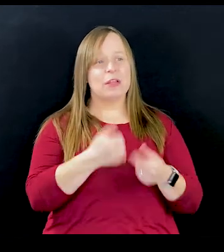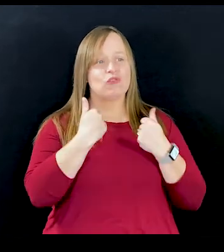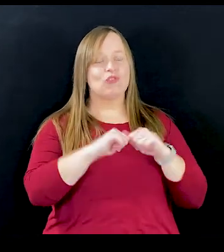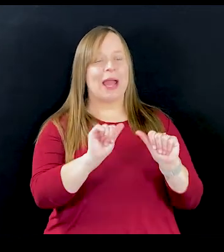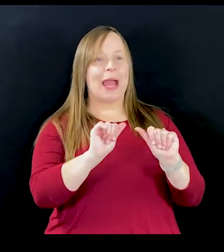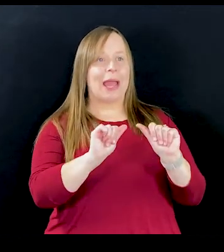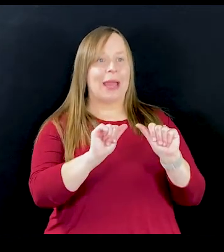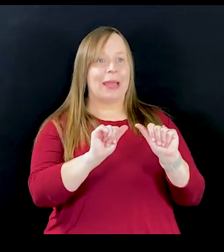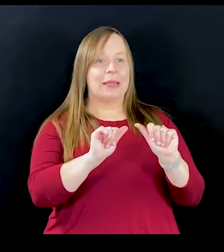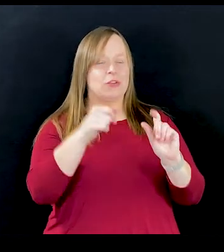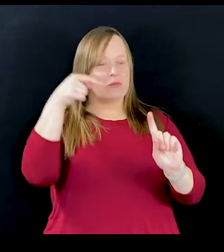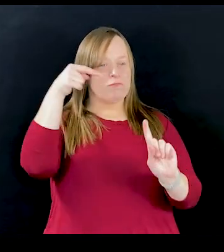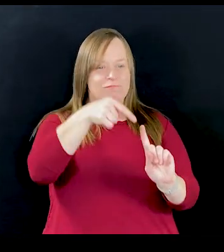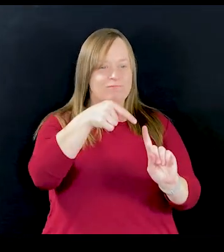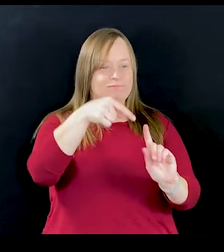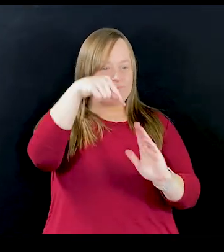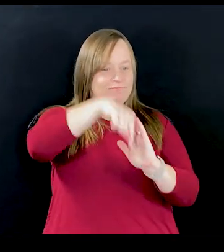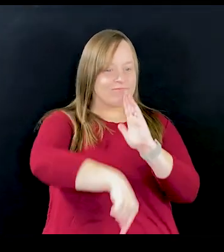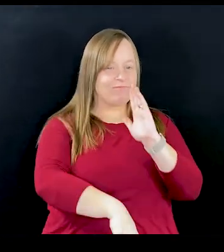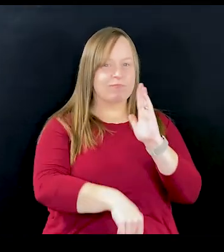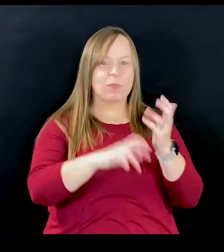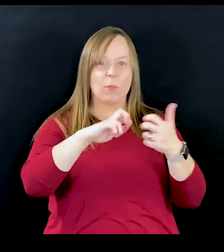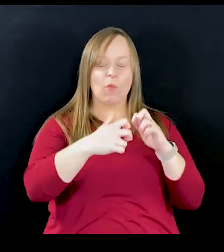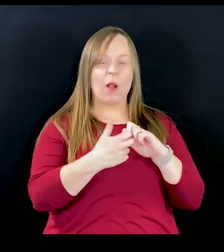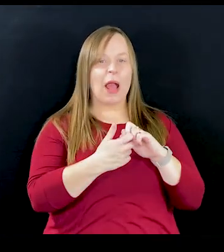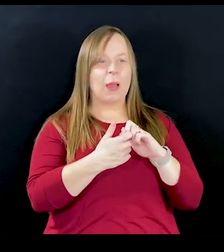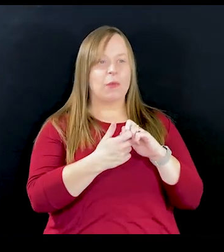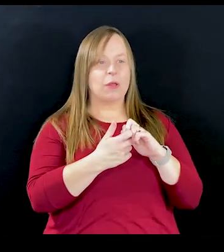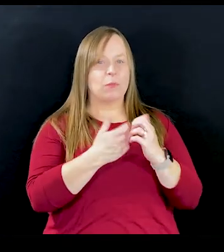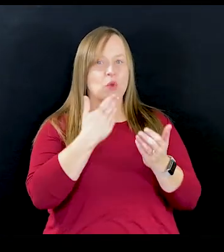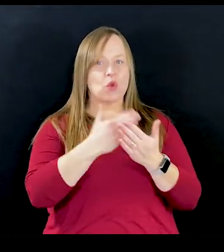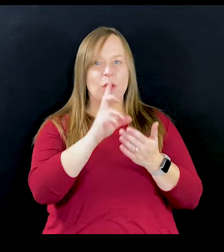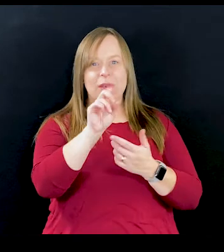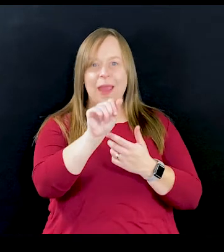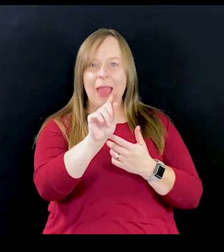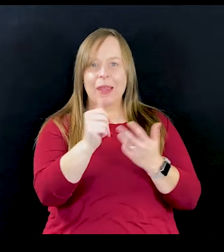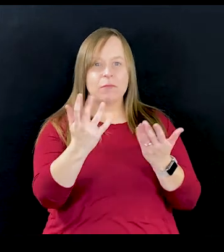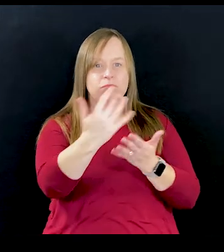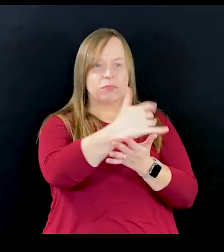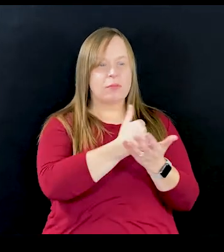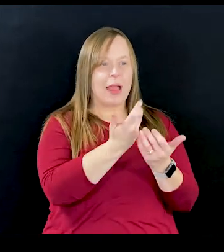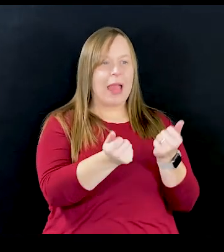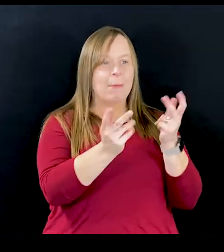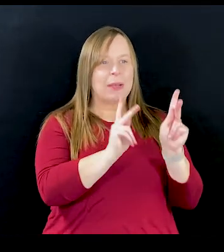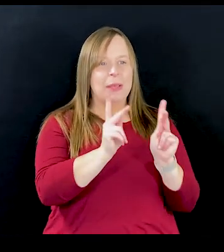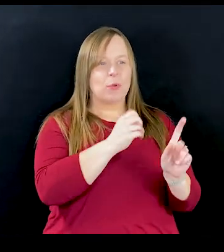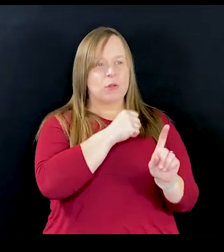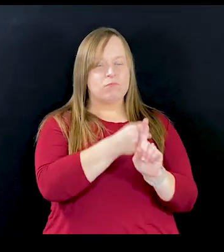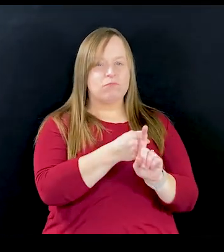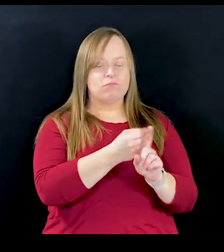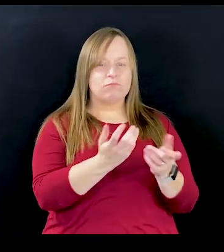And try and get to the root of the problem, by getting some good data on how many people are impacted.